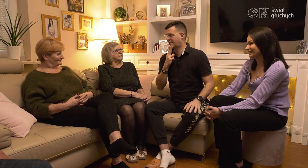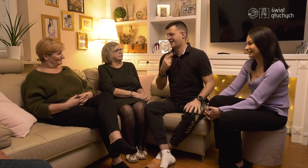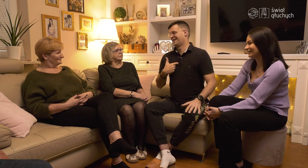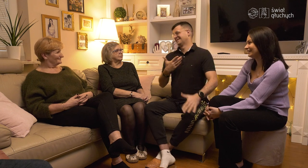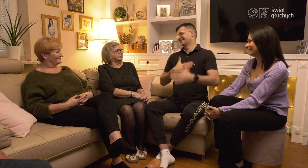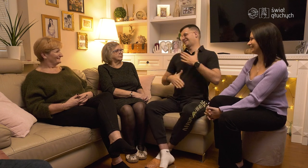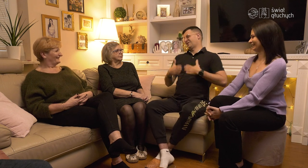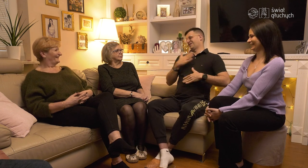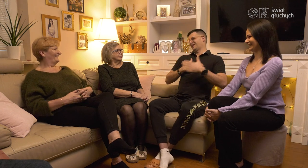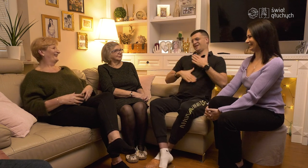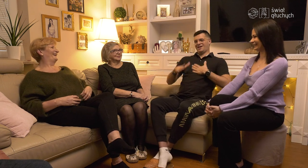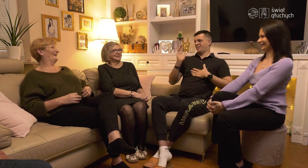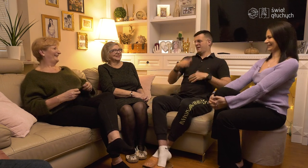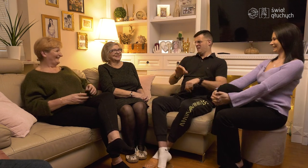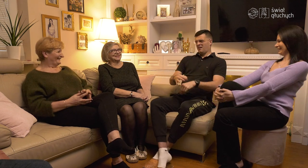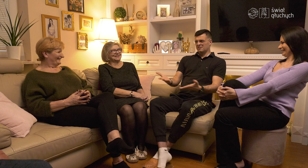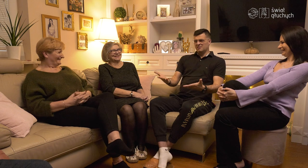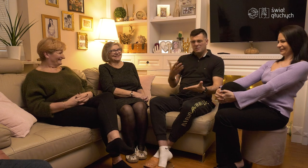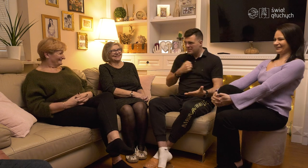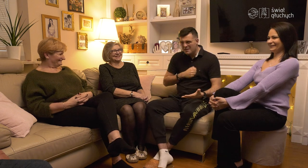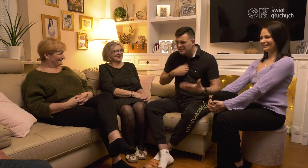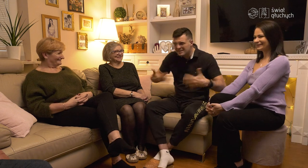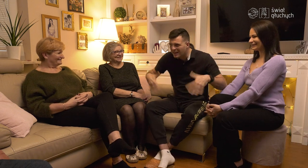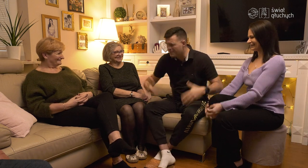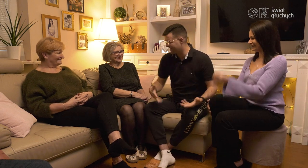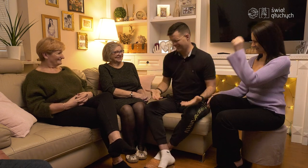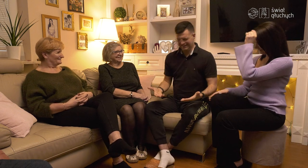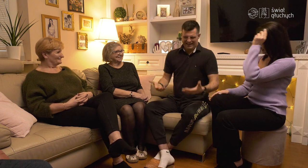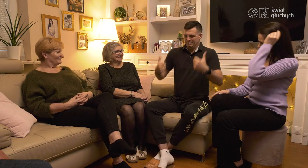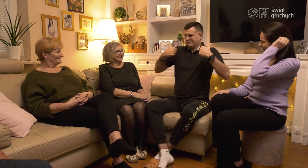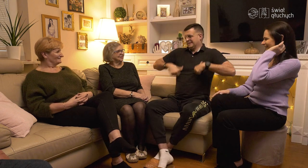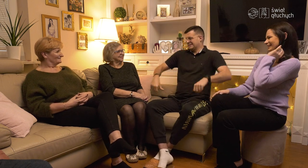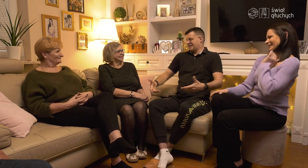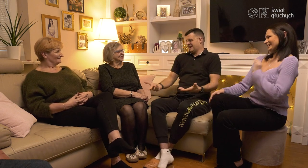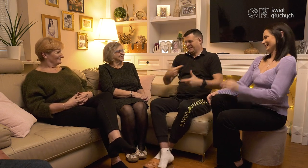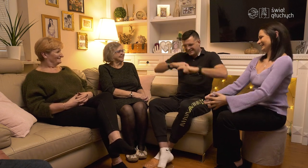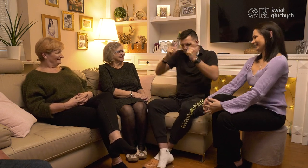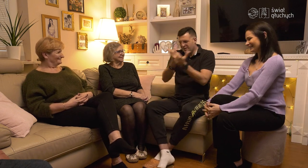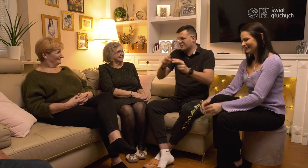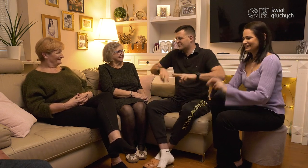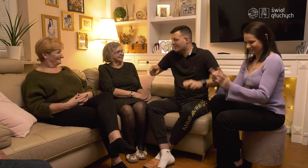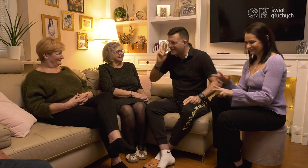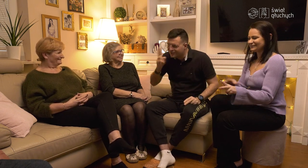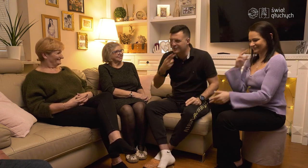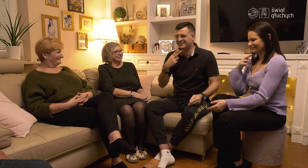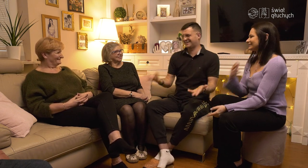I was very happy, to the surprise of the doctor, who asked "doesn't that worry you?". "No!" I said, my whole family is deaf.